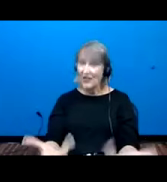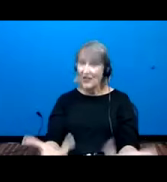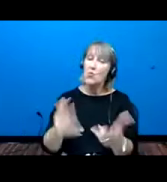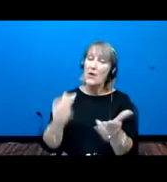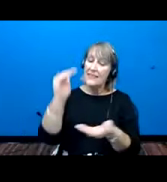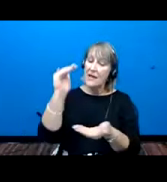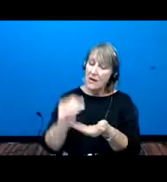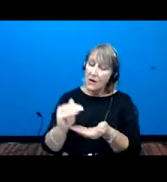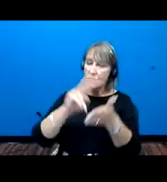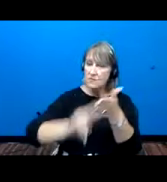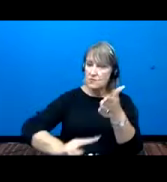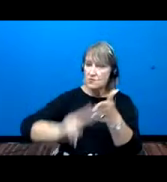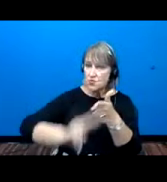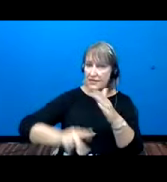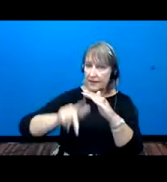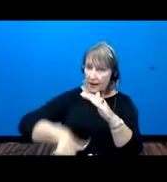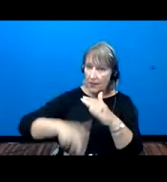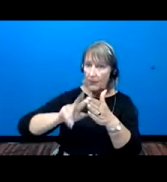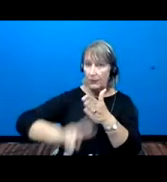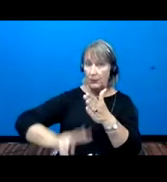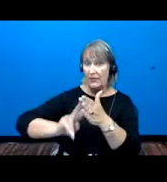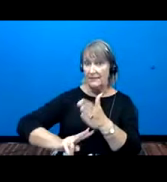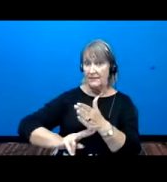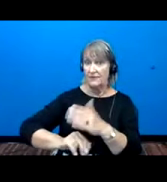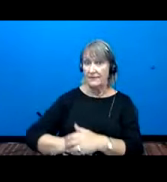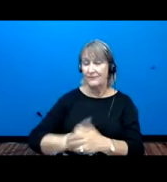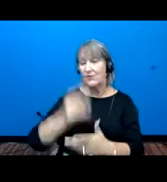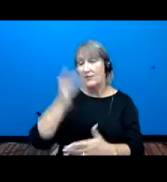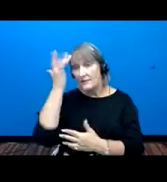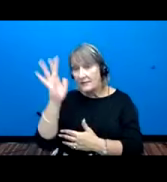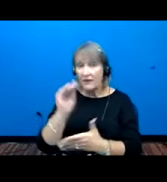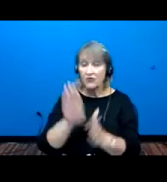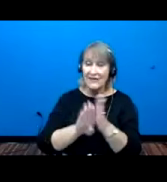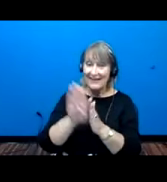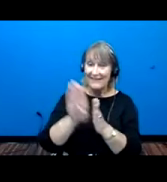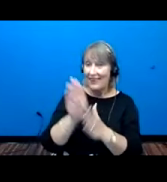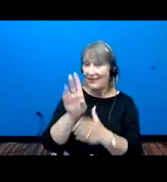Our process, when we're talking about that, is conducting— and conducted; we did conduct—